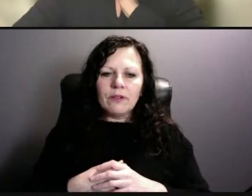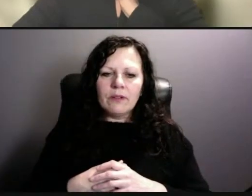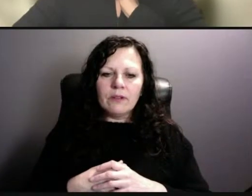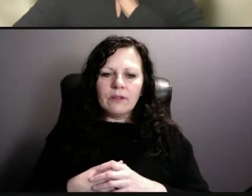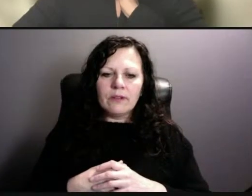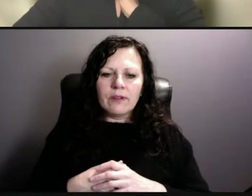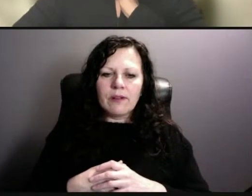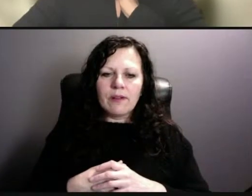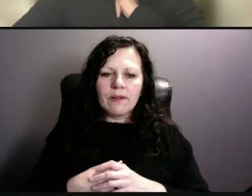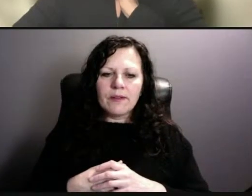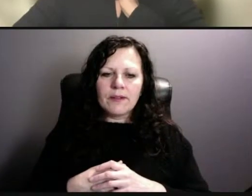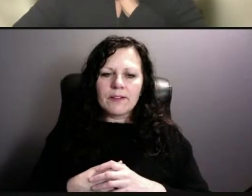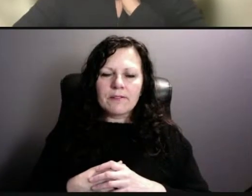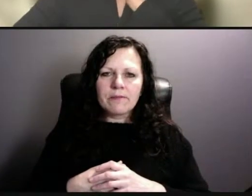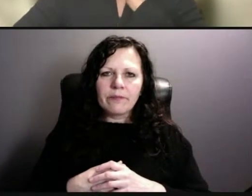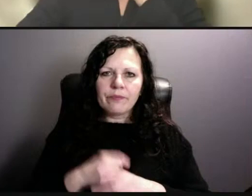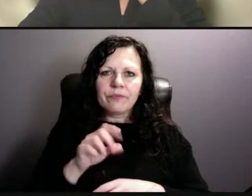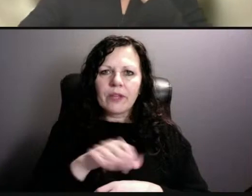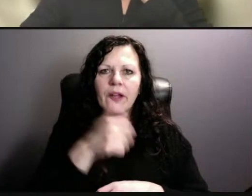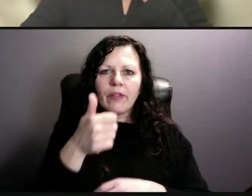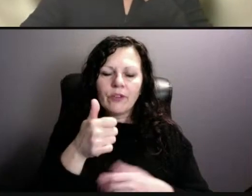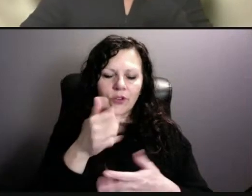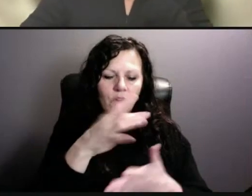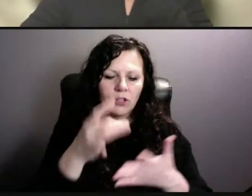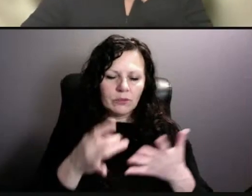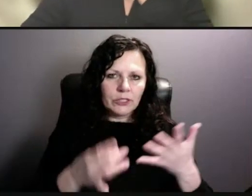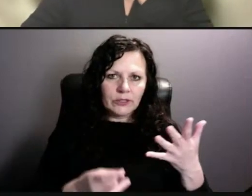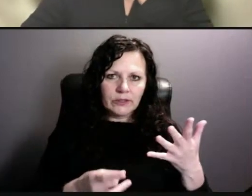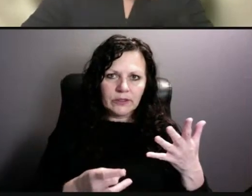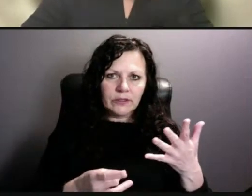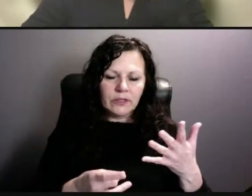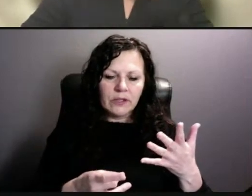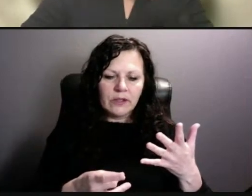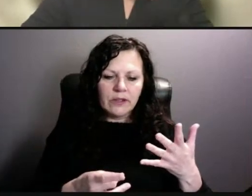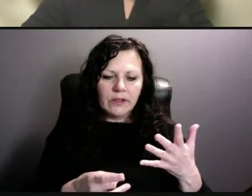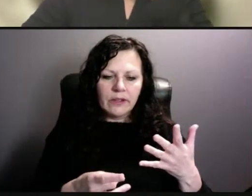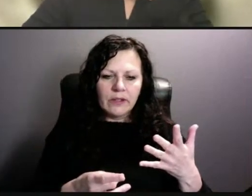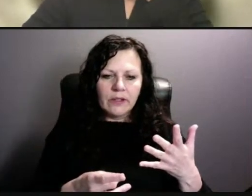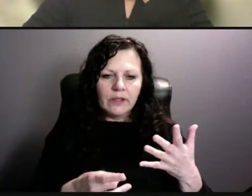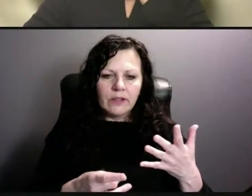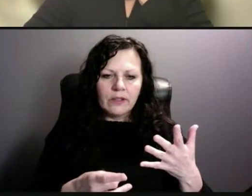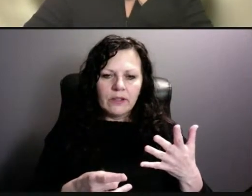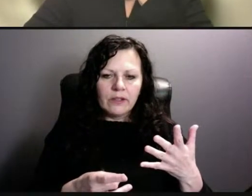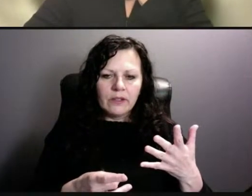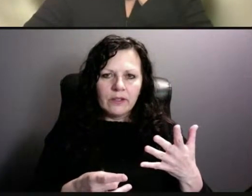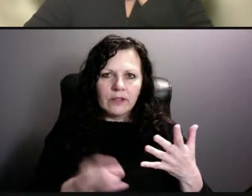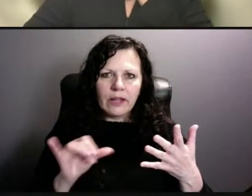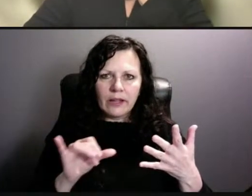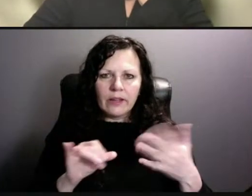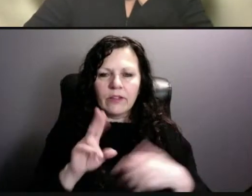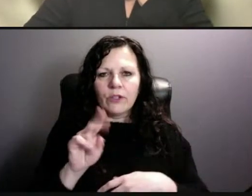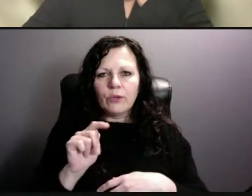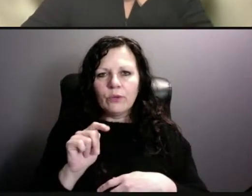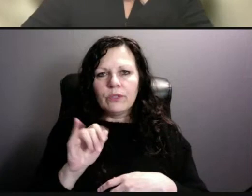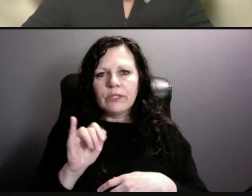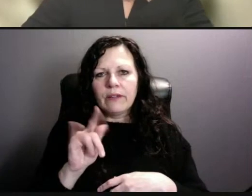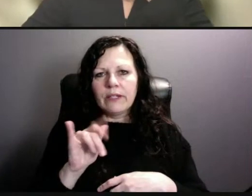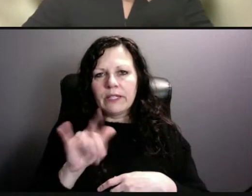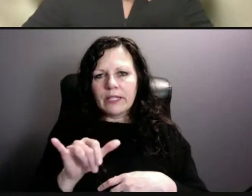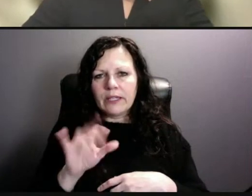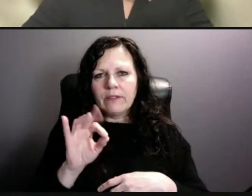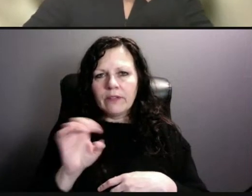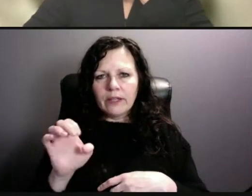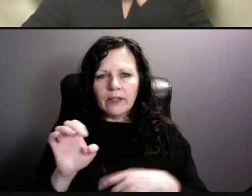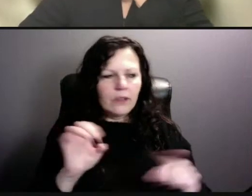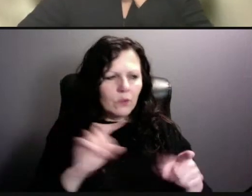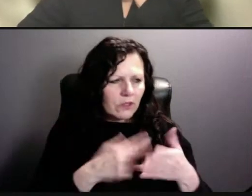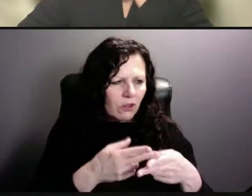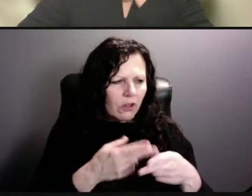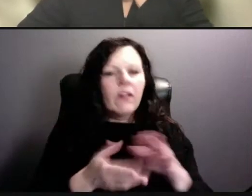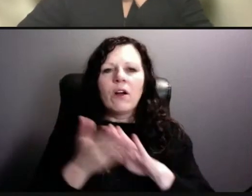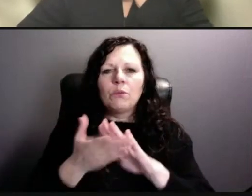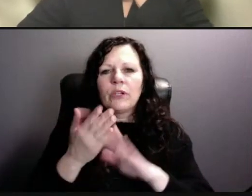GETTING MORE FUNDING FOR.